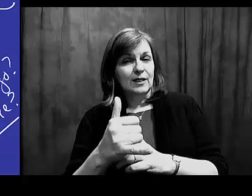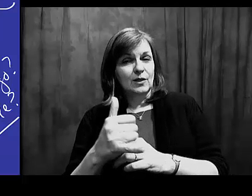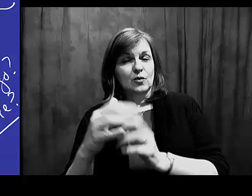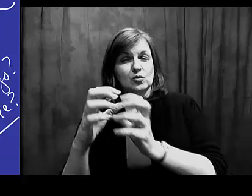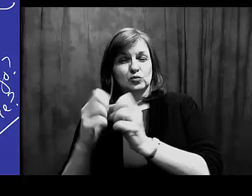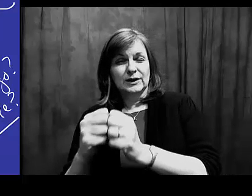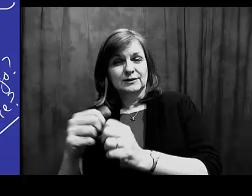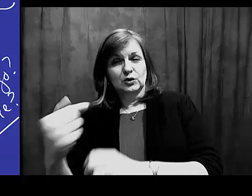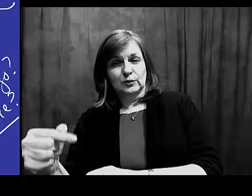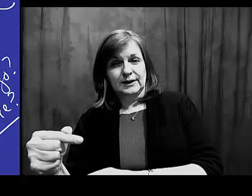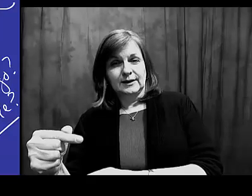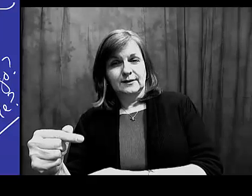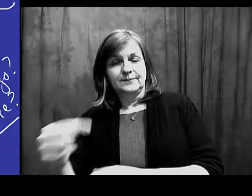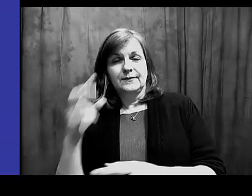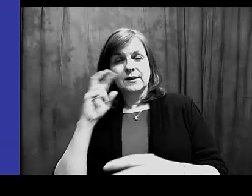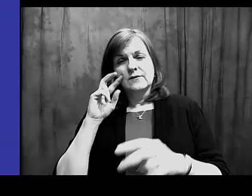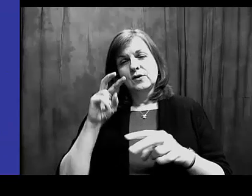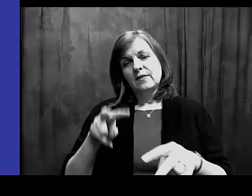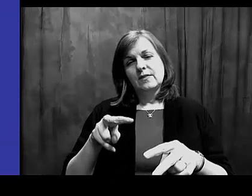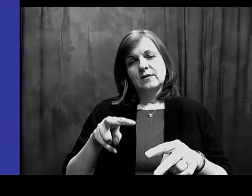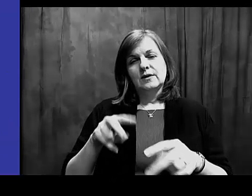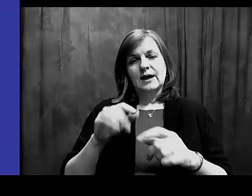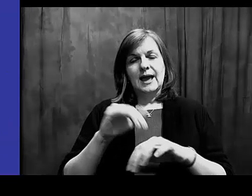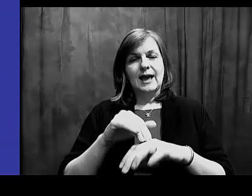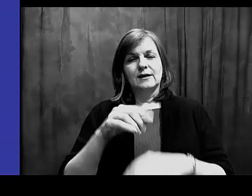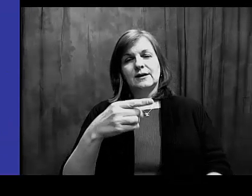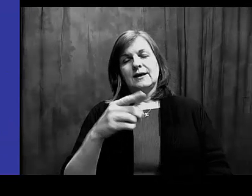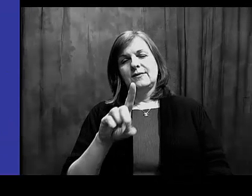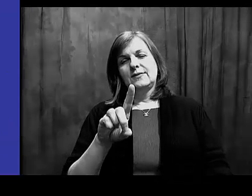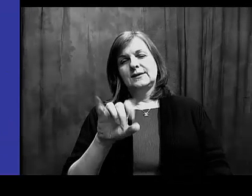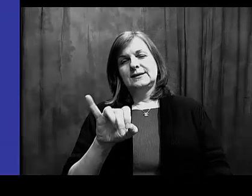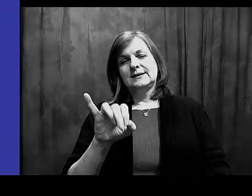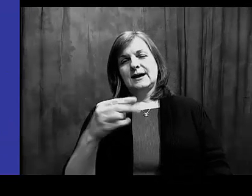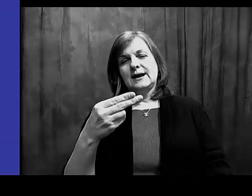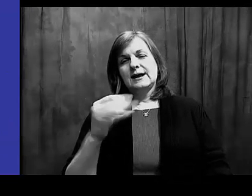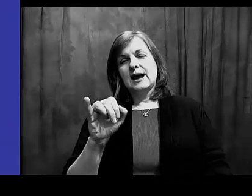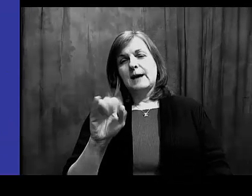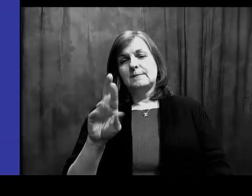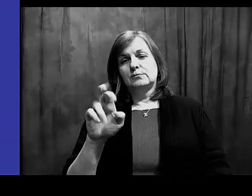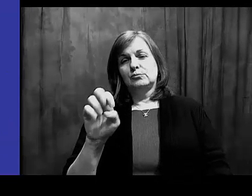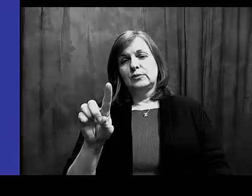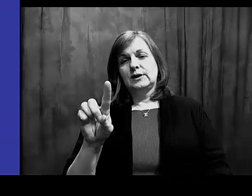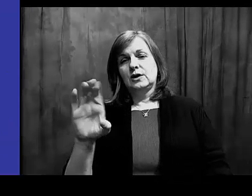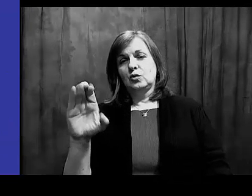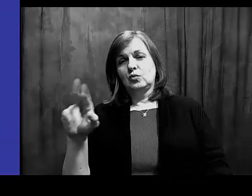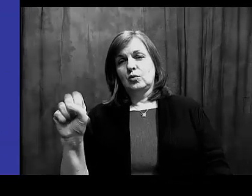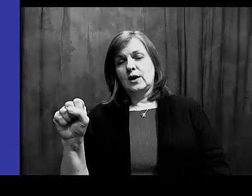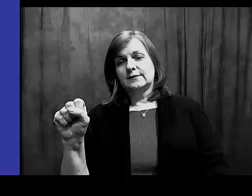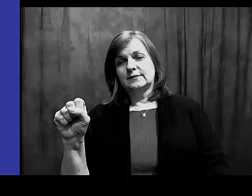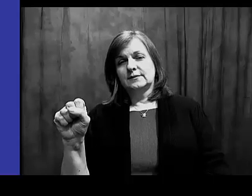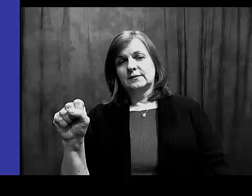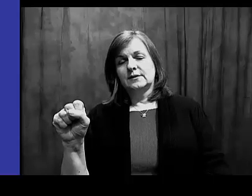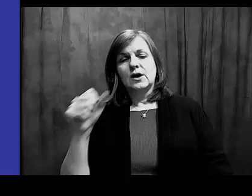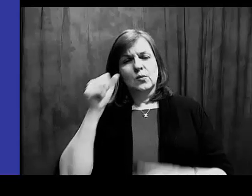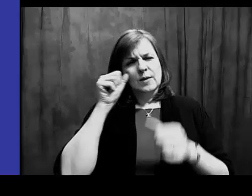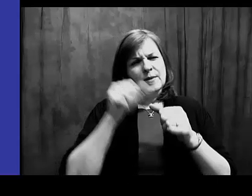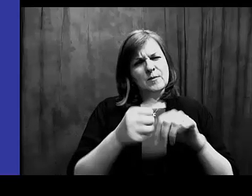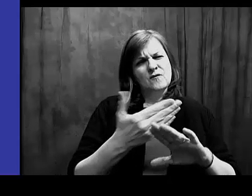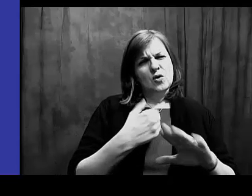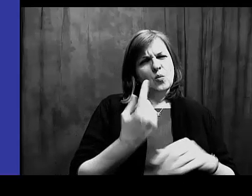so if we look at it as a dihybrid cross remember when we had a monohybrid cross